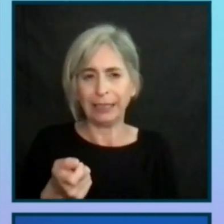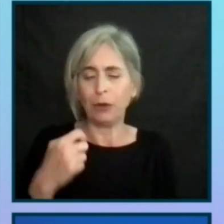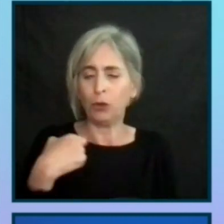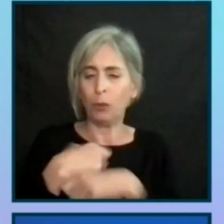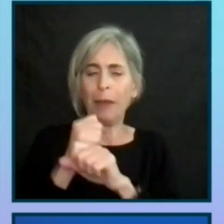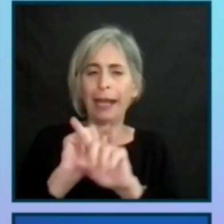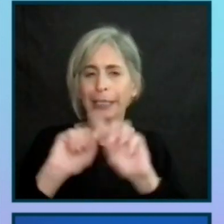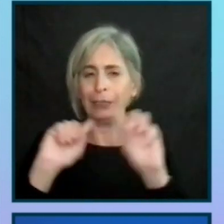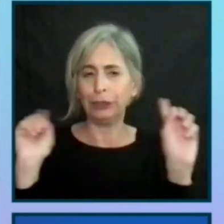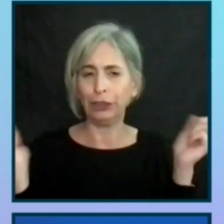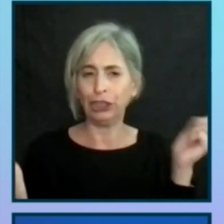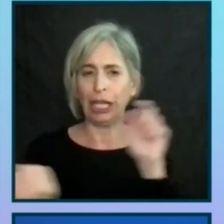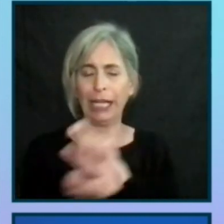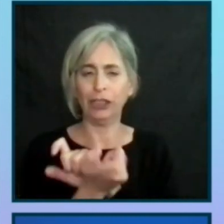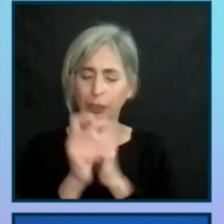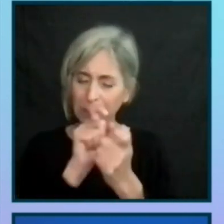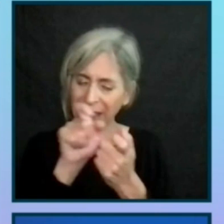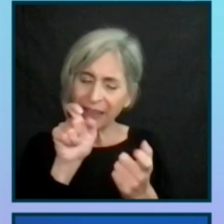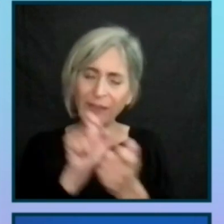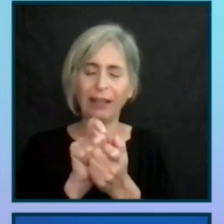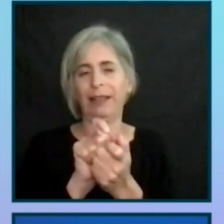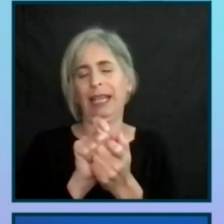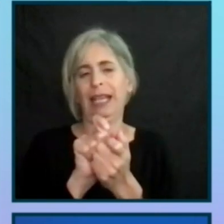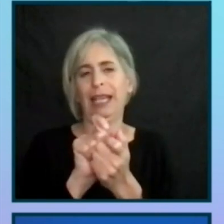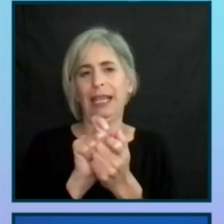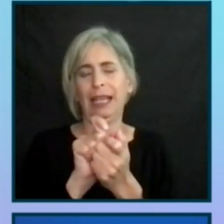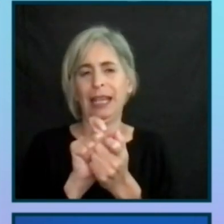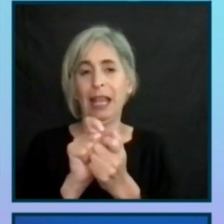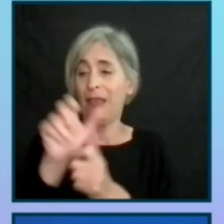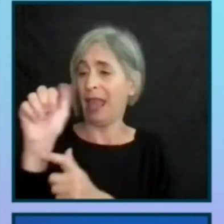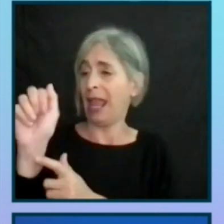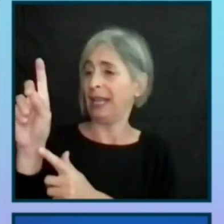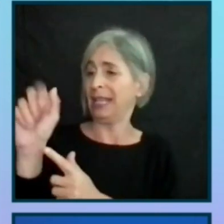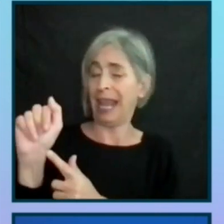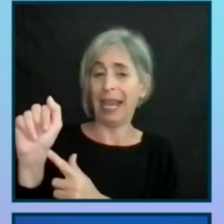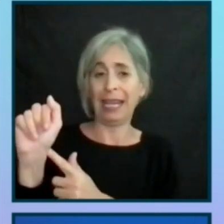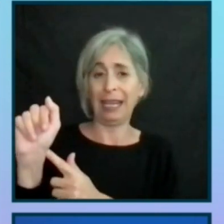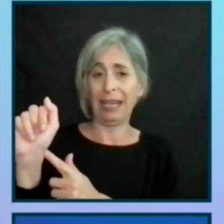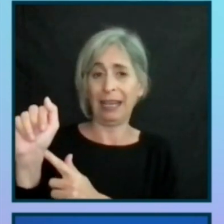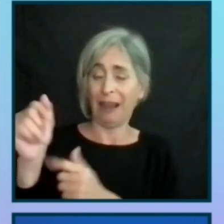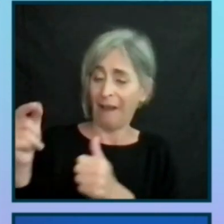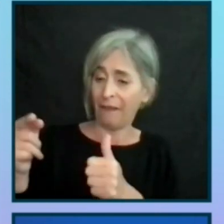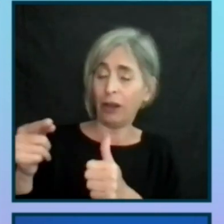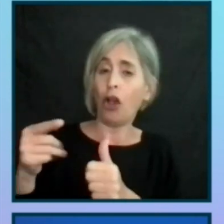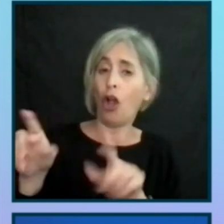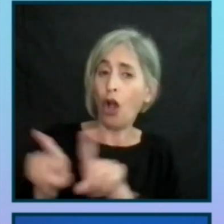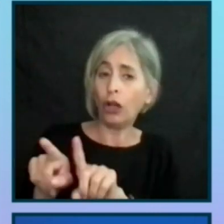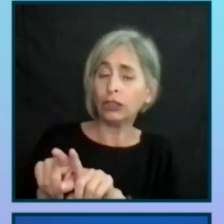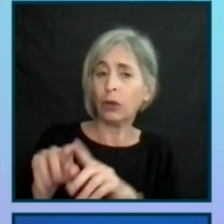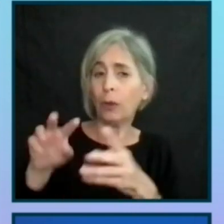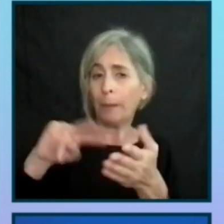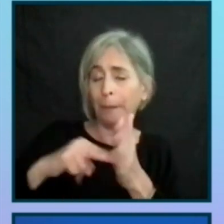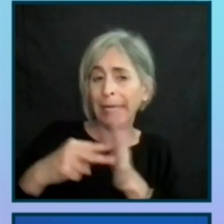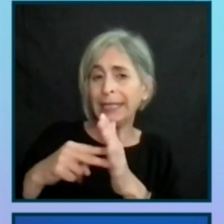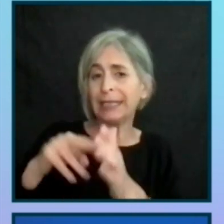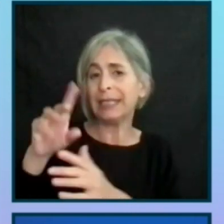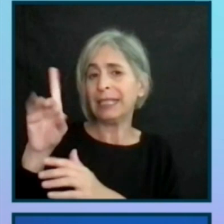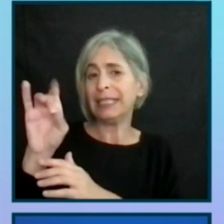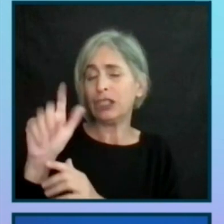and to specify specifically that the ADA refers to digital products and that the web content accessibility guidelines